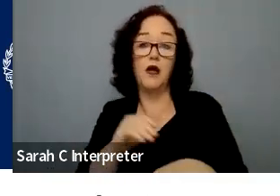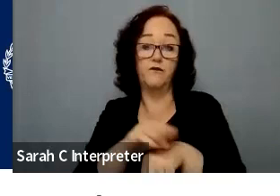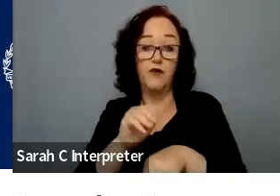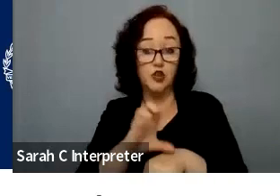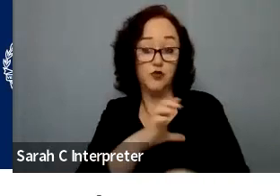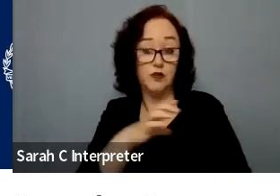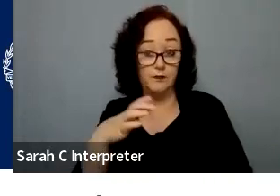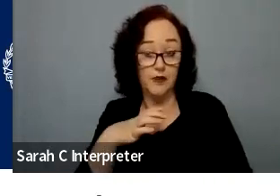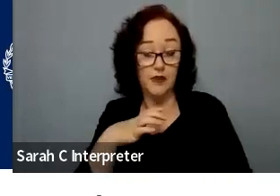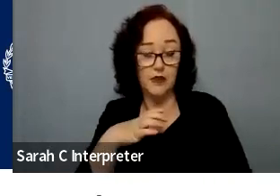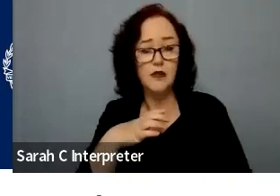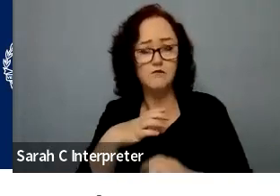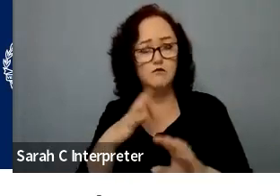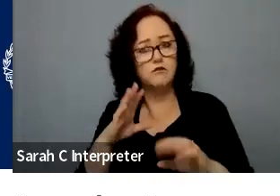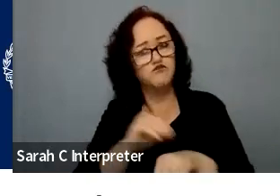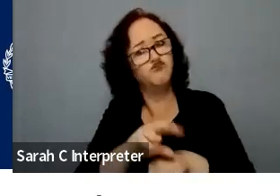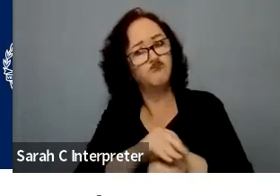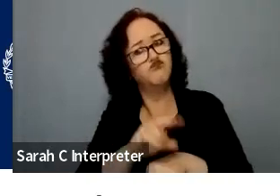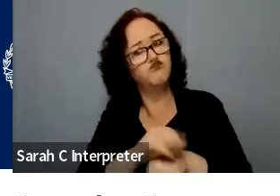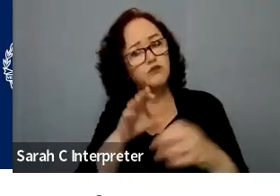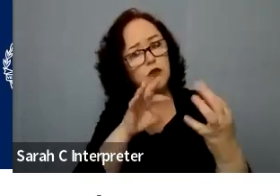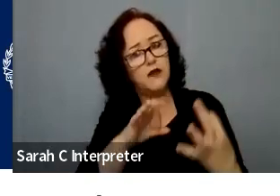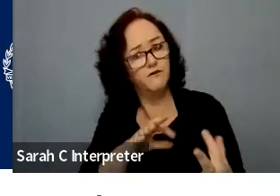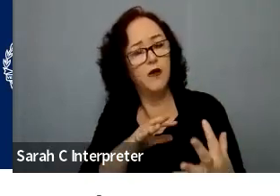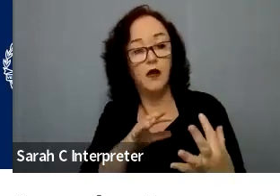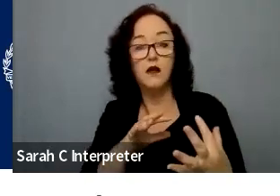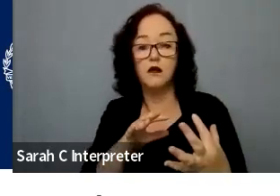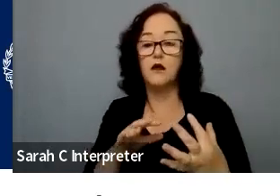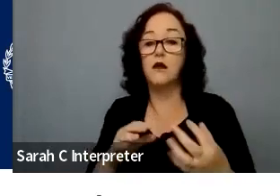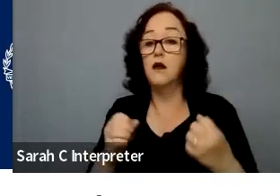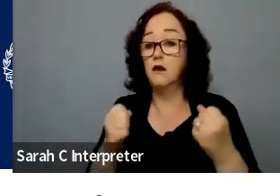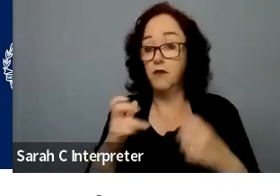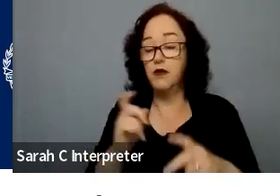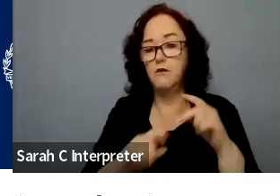input into the topics and several members reviewed the modules and provided feedback.